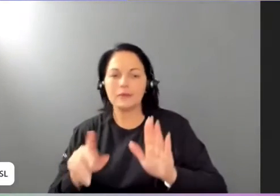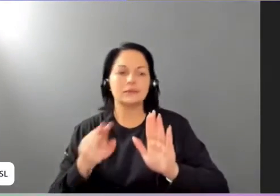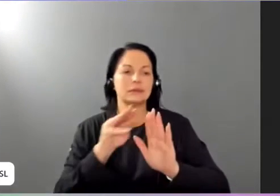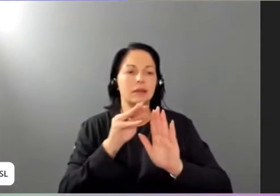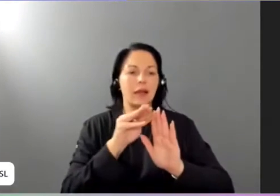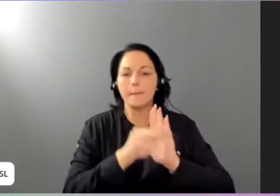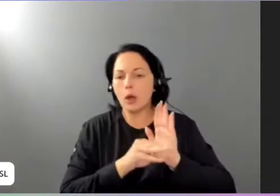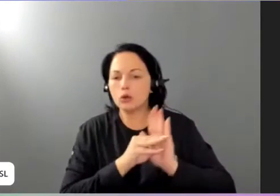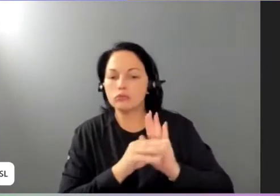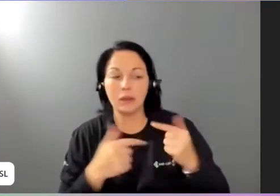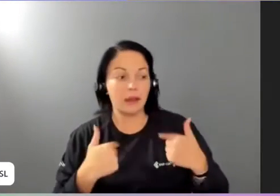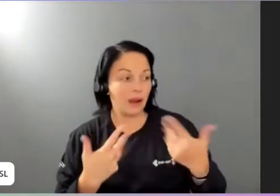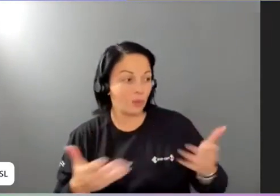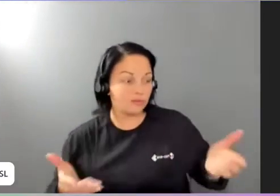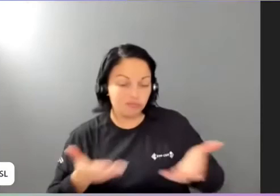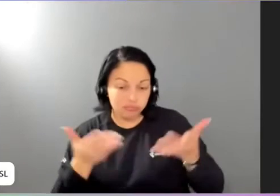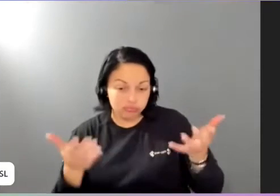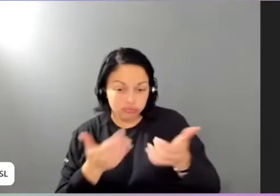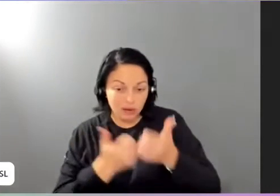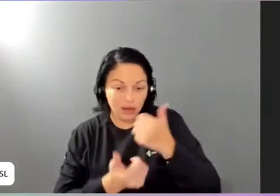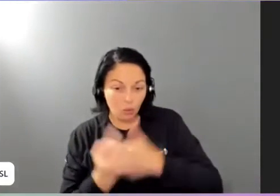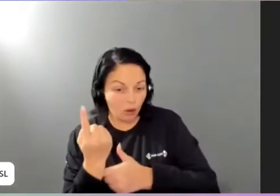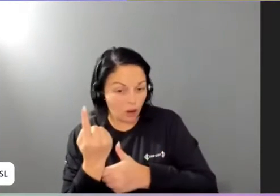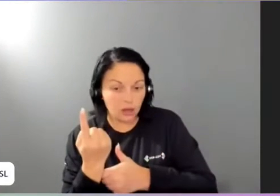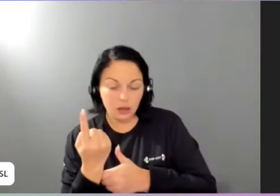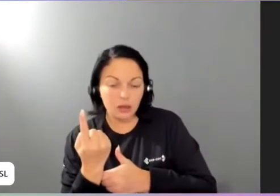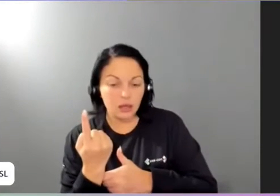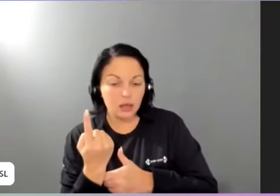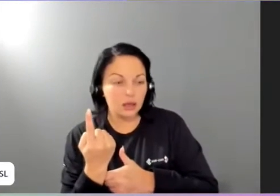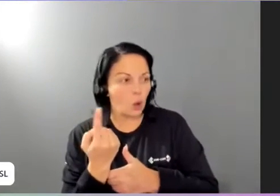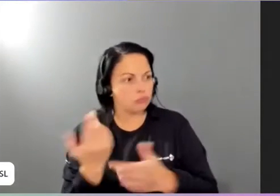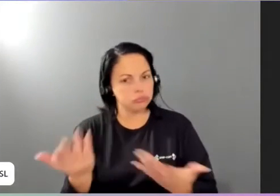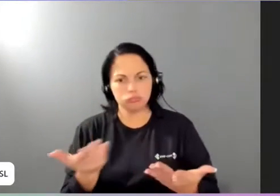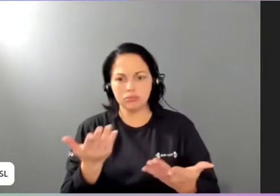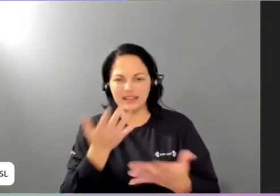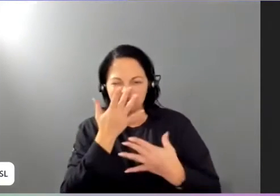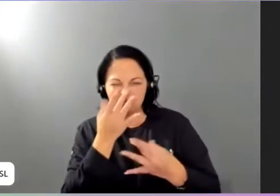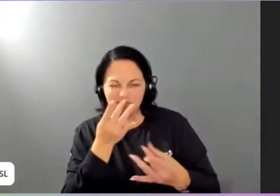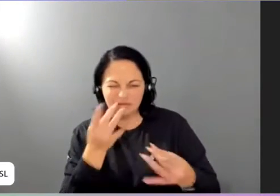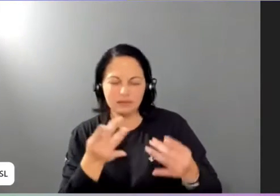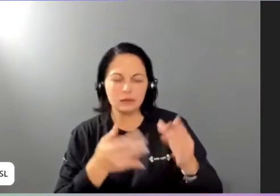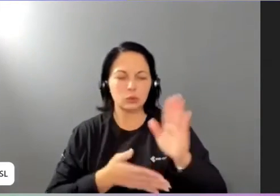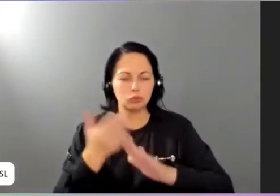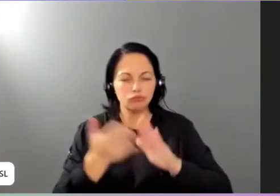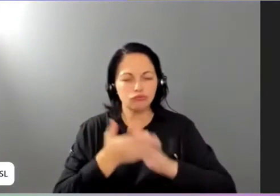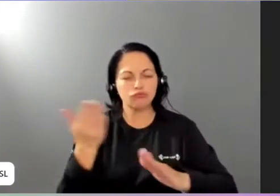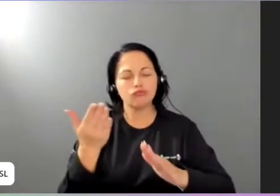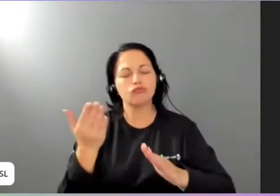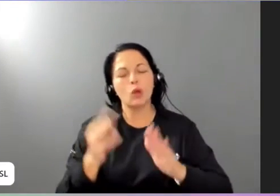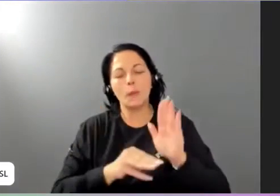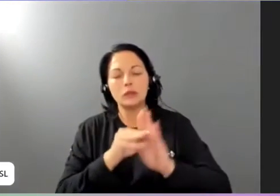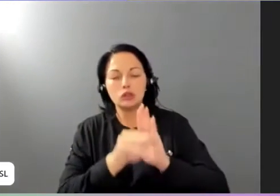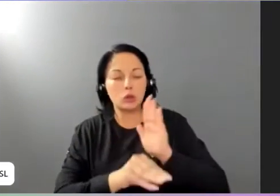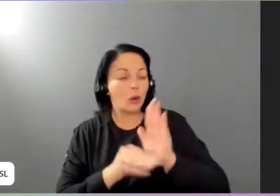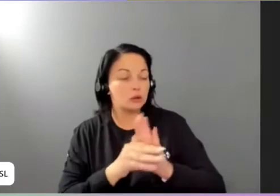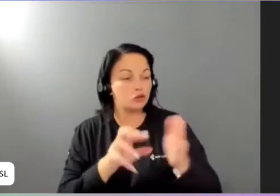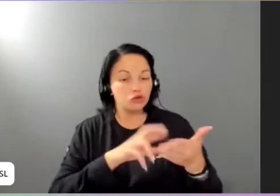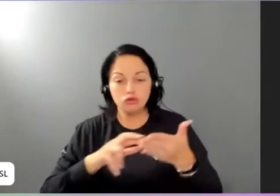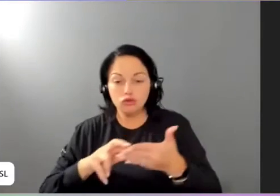have different types of options around running these types of exercises and in models. And I would encourage anyone comment I'll come back